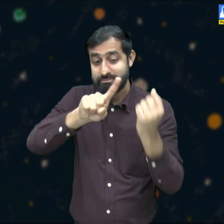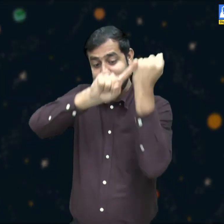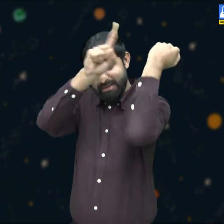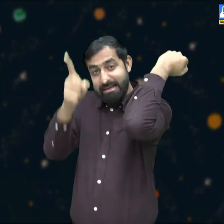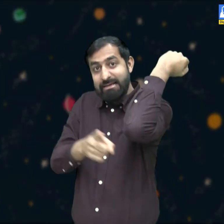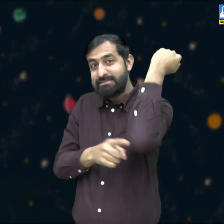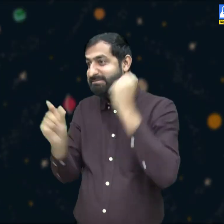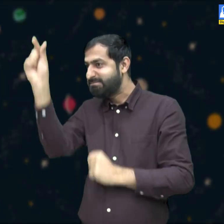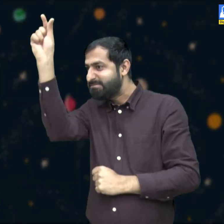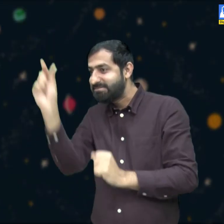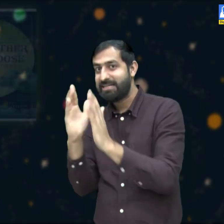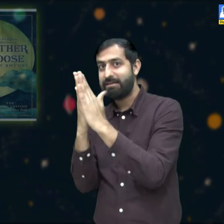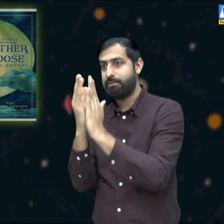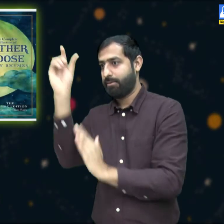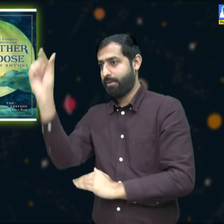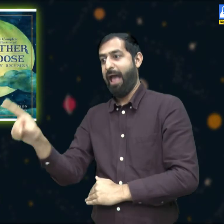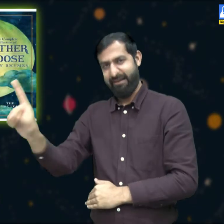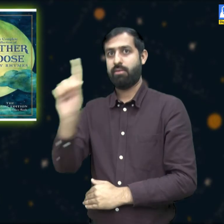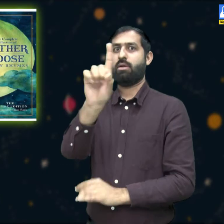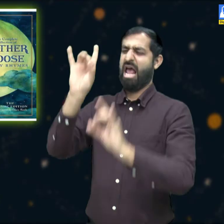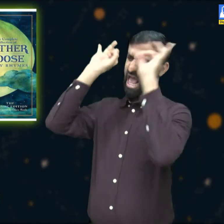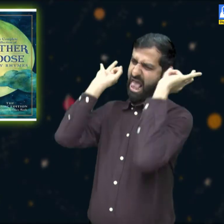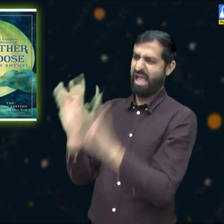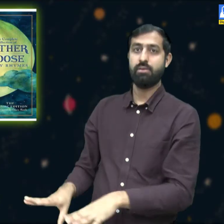But as you might expect there was still one book